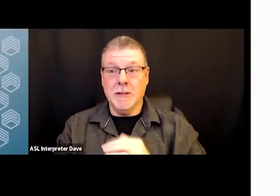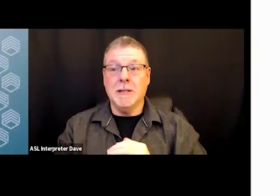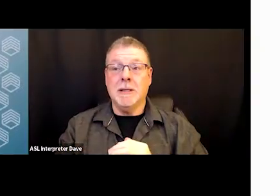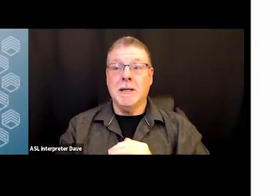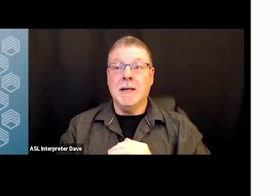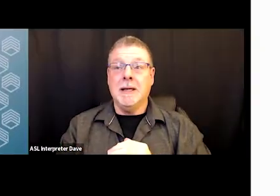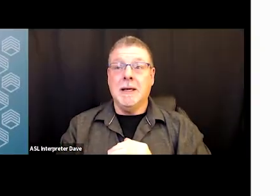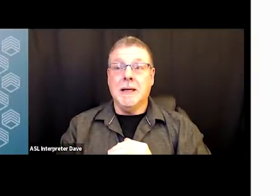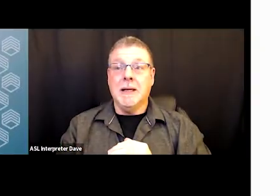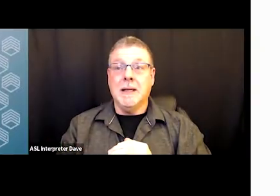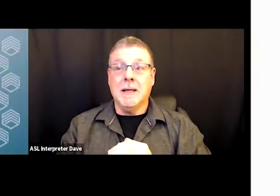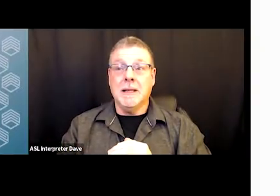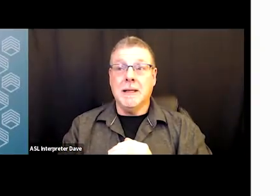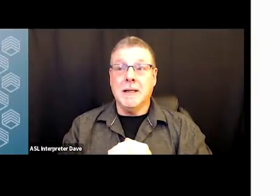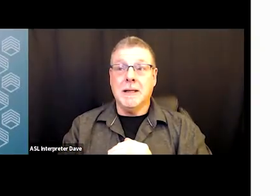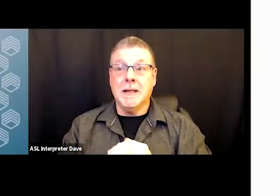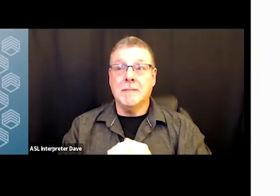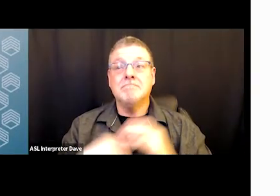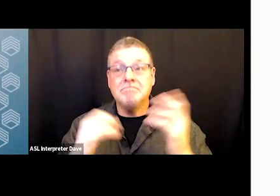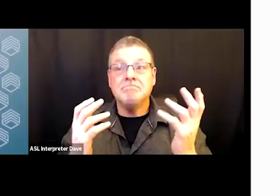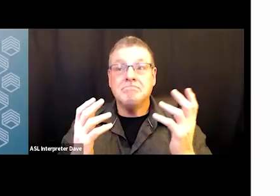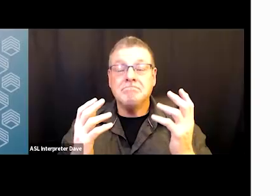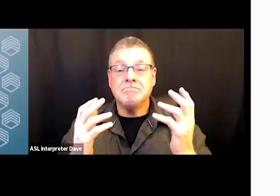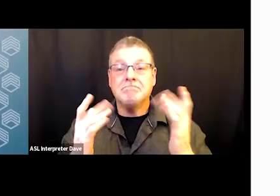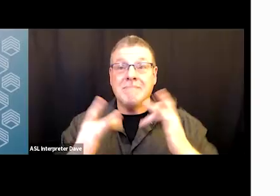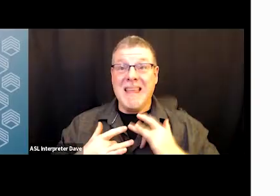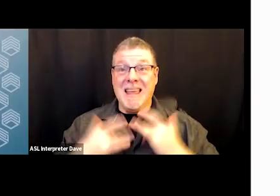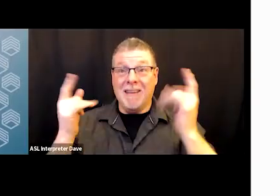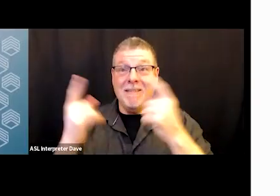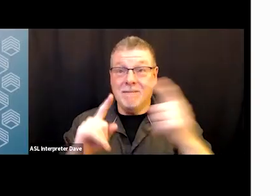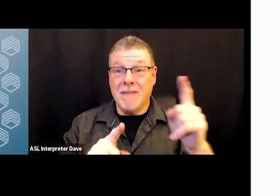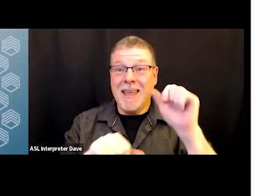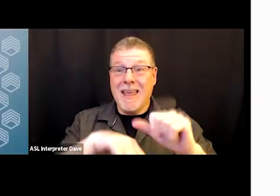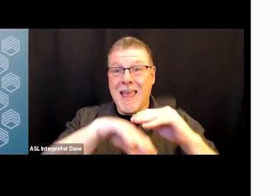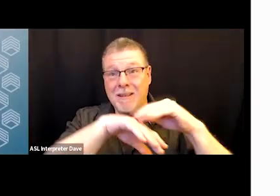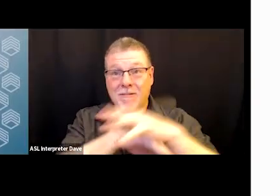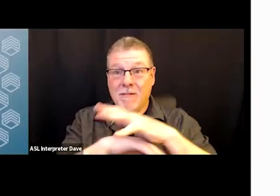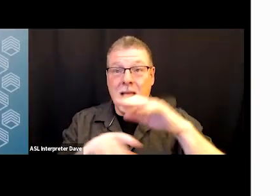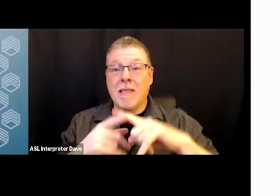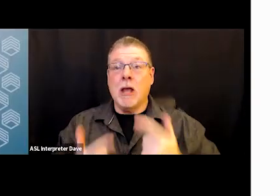it can, you know, these events can activate the central nervous system survival responses